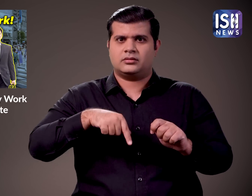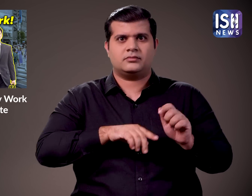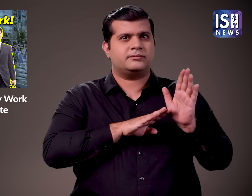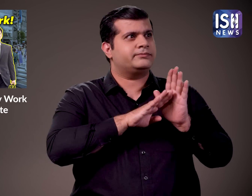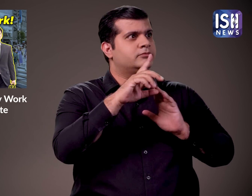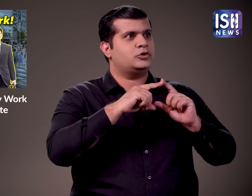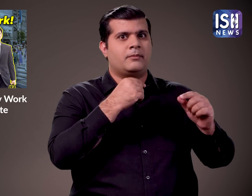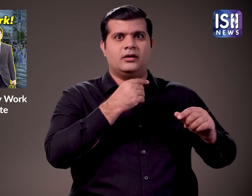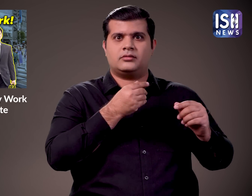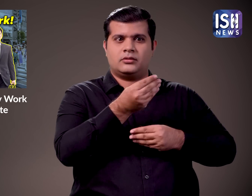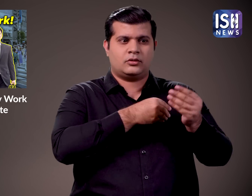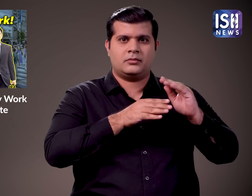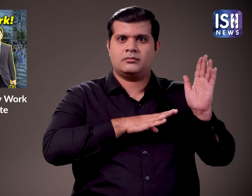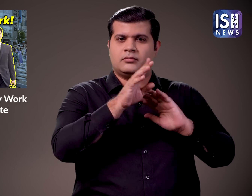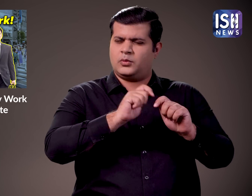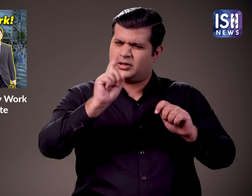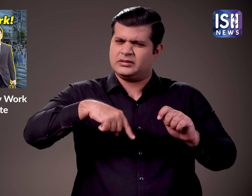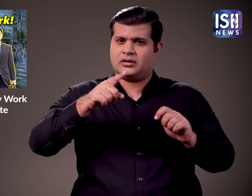This has led to the country's economic development.